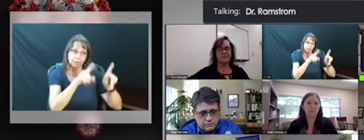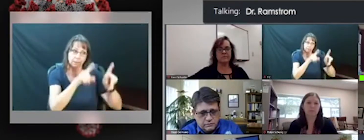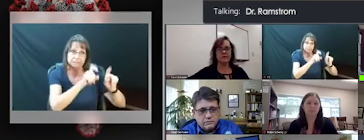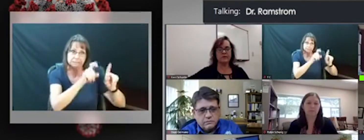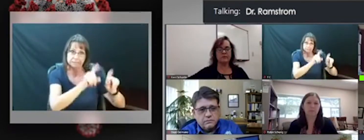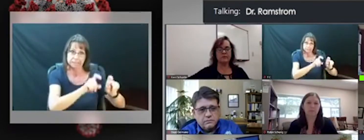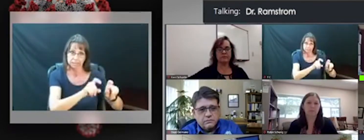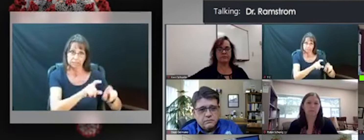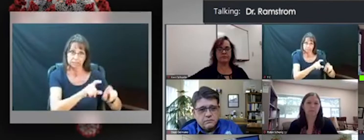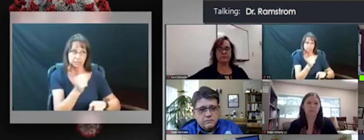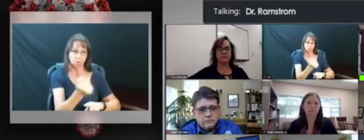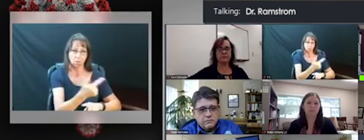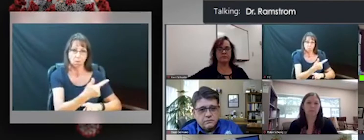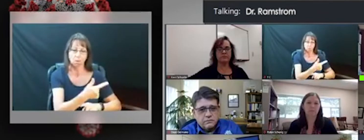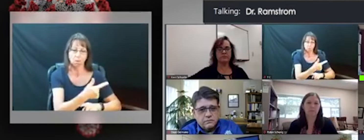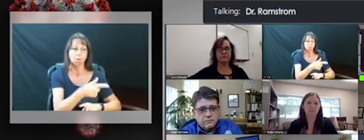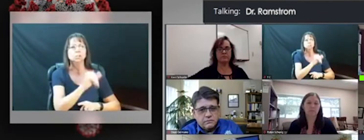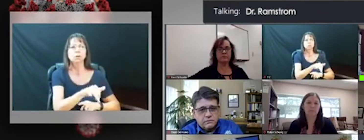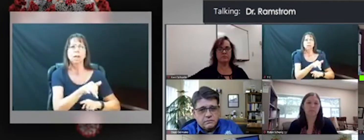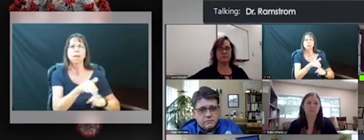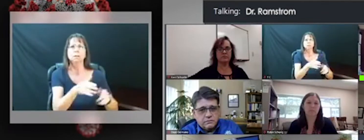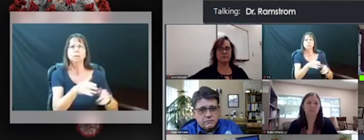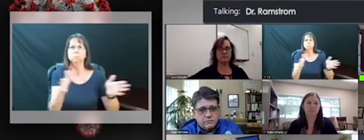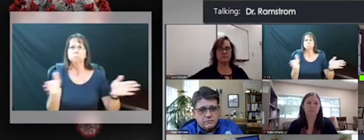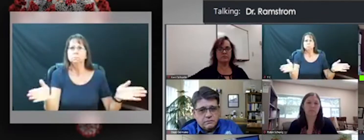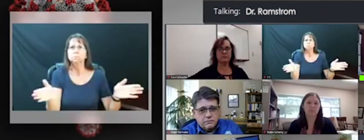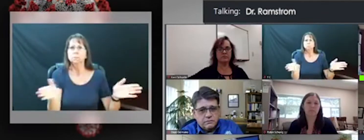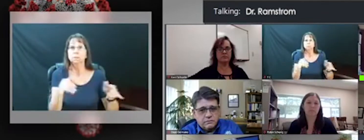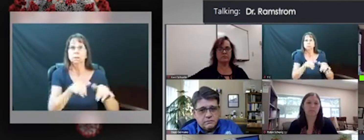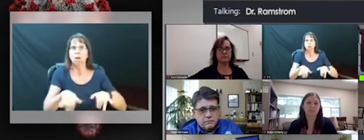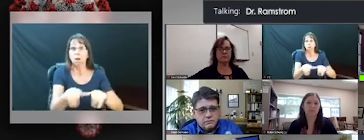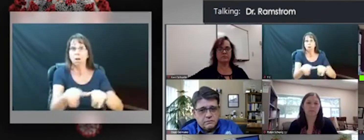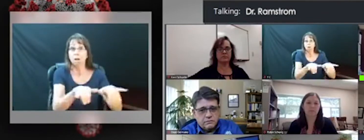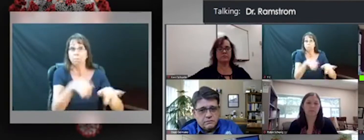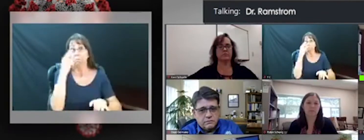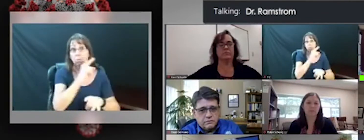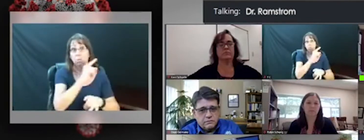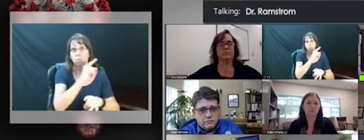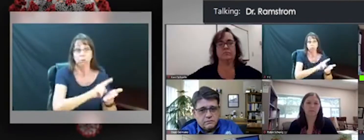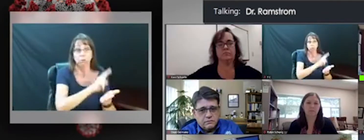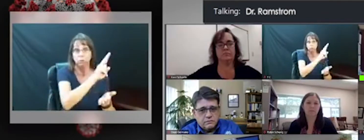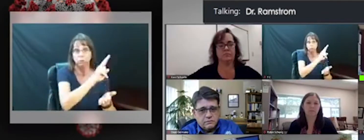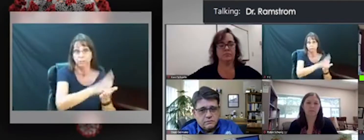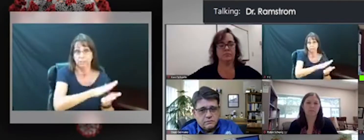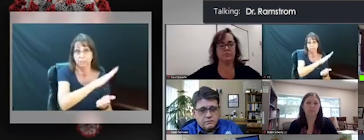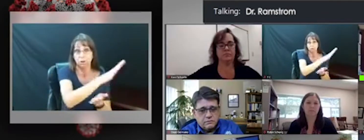university settings, because they do bring people in from other communities, as you're describing.